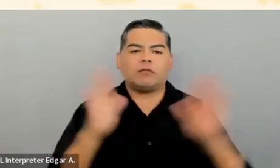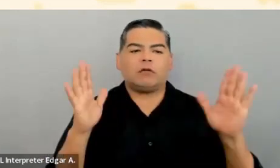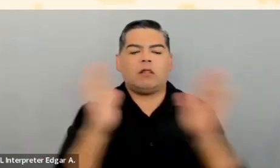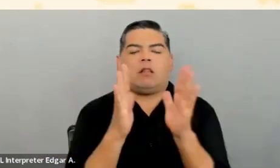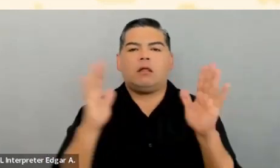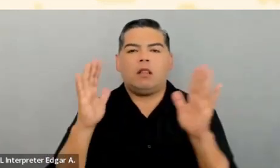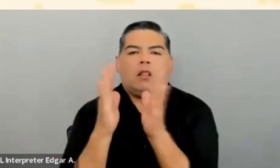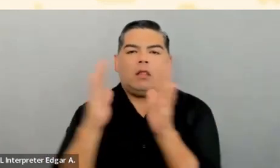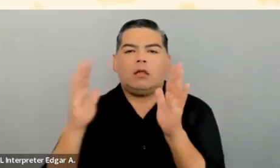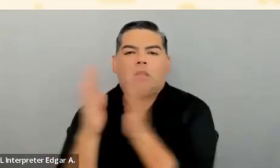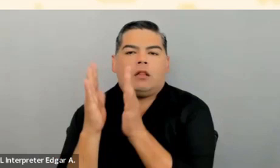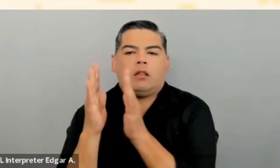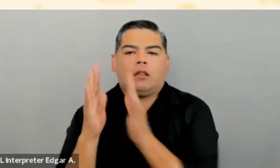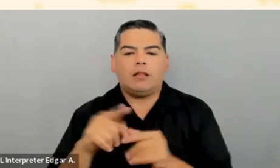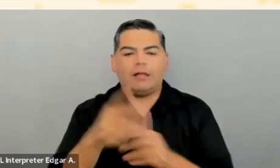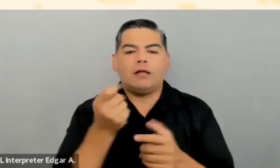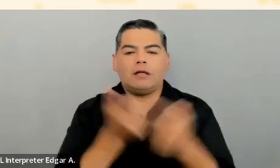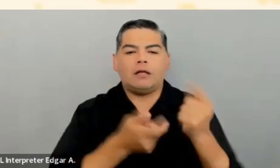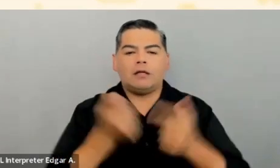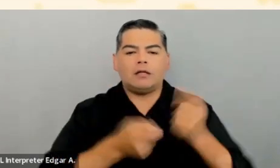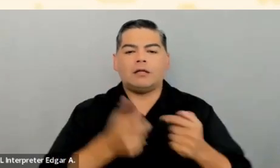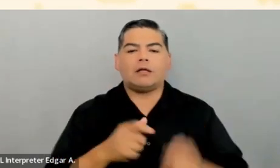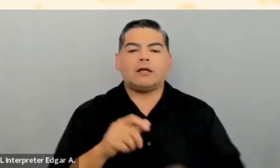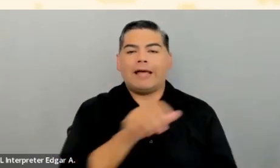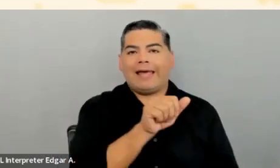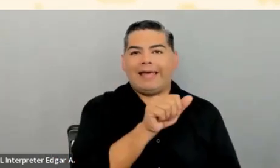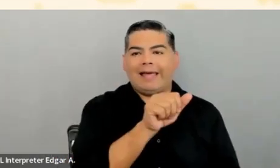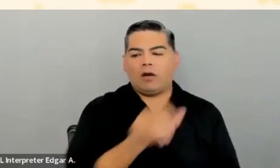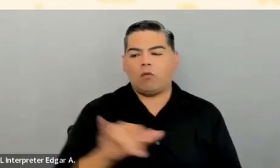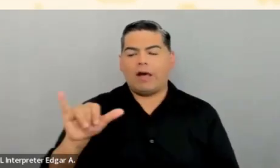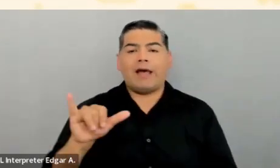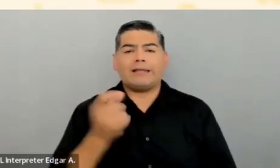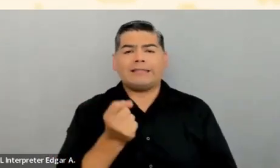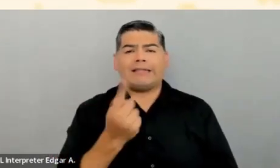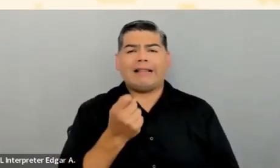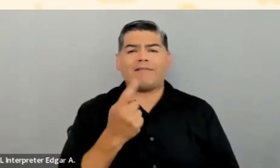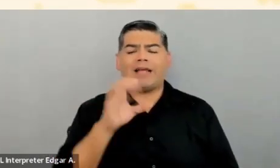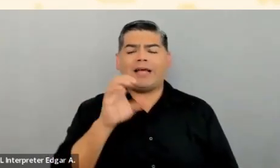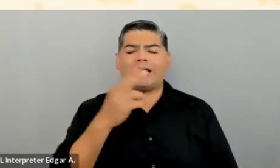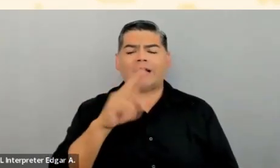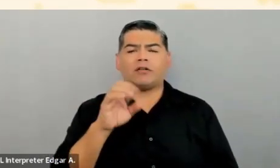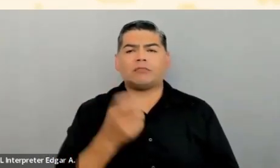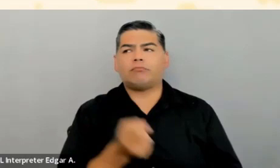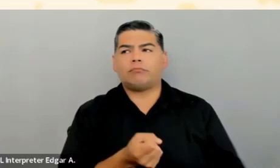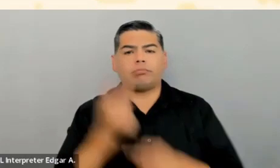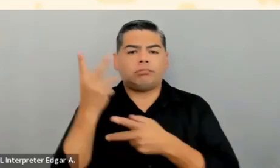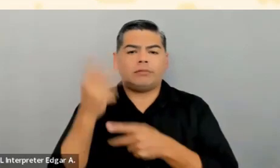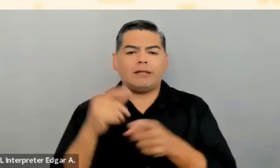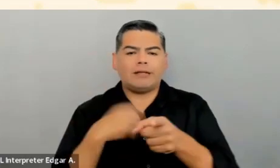It removes 11 characters between A and Y. And I also love it because it's frequently pronounced ally or ally,